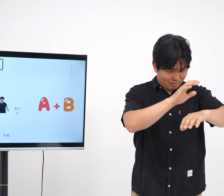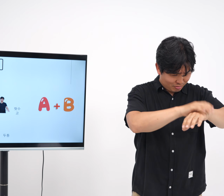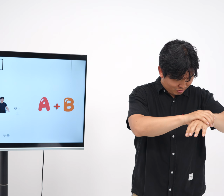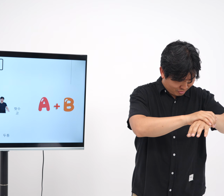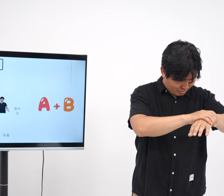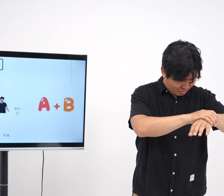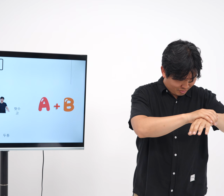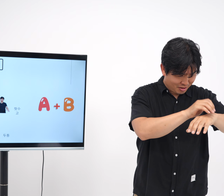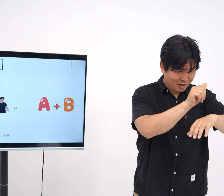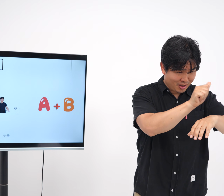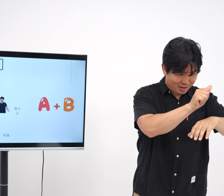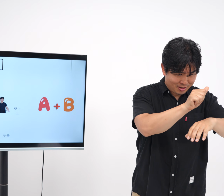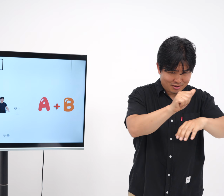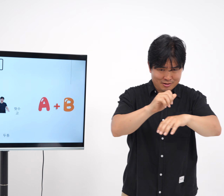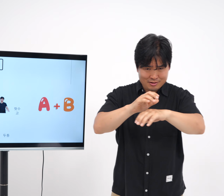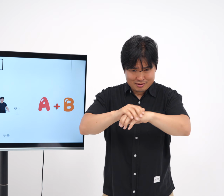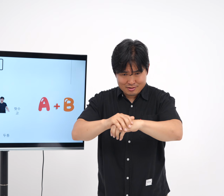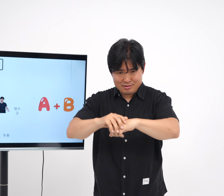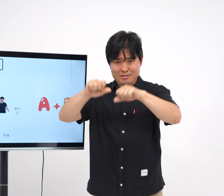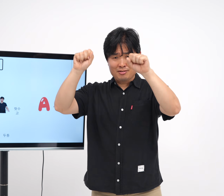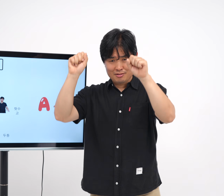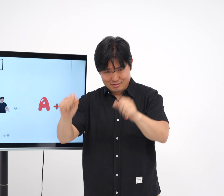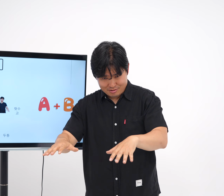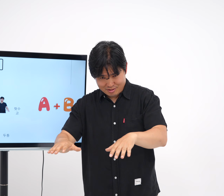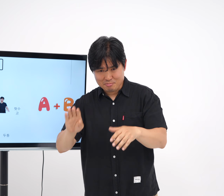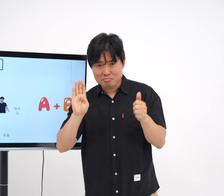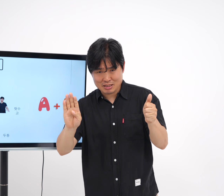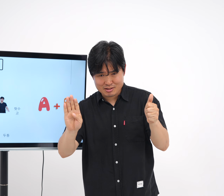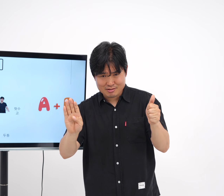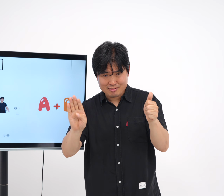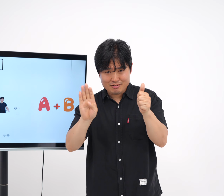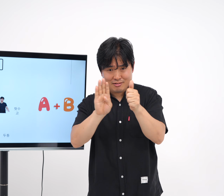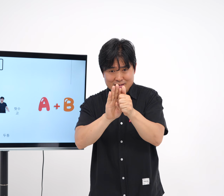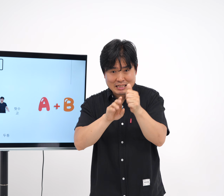by combining A (hand) and B (sign language),